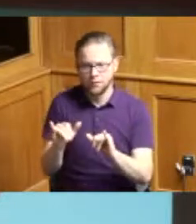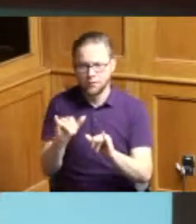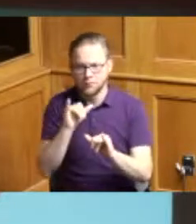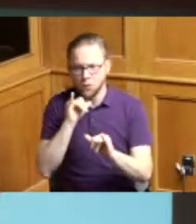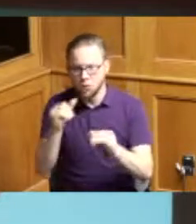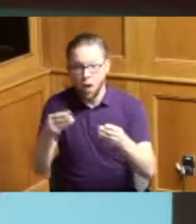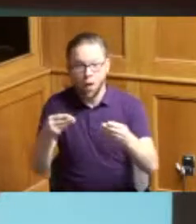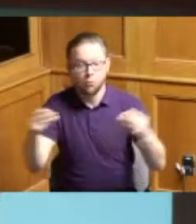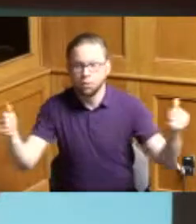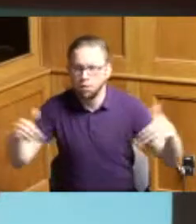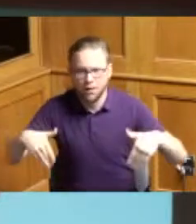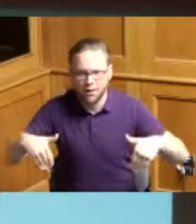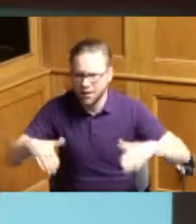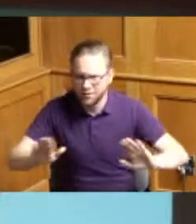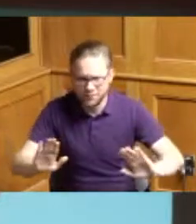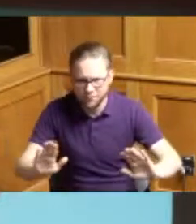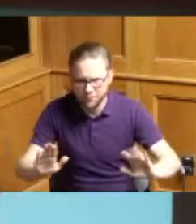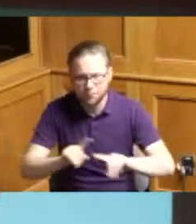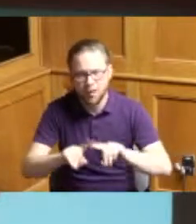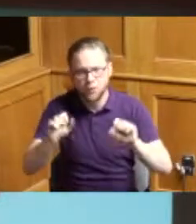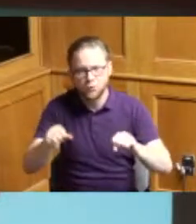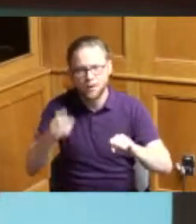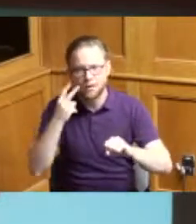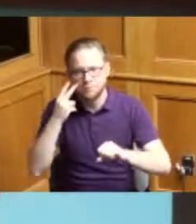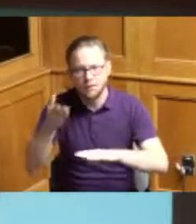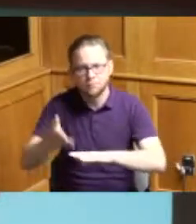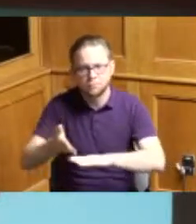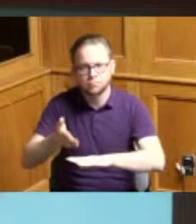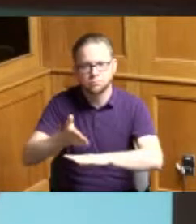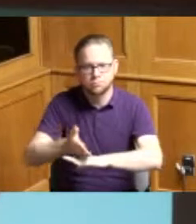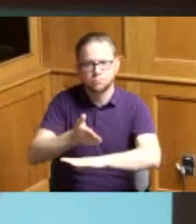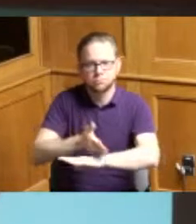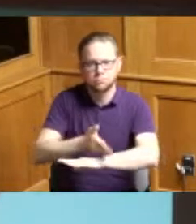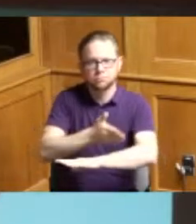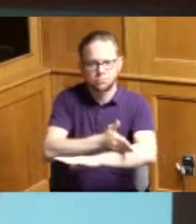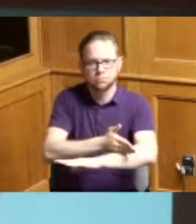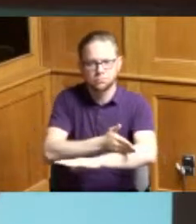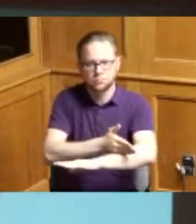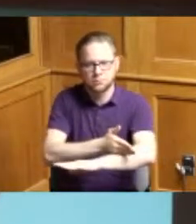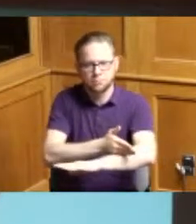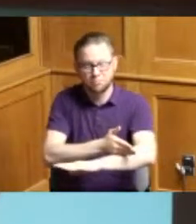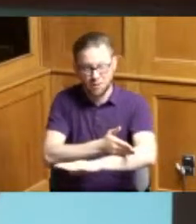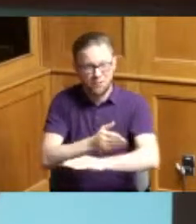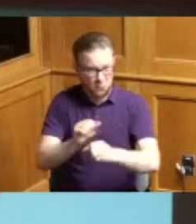definitely see the relief showing up throughout Hamilton County lots of activity still but much